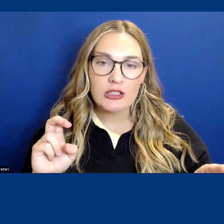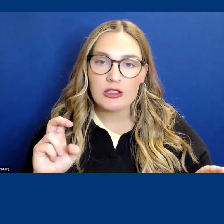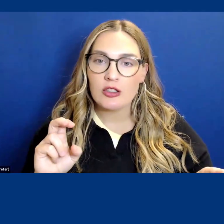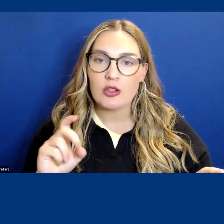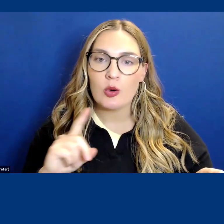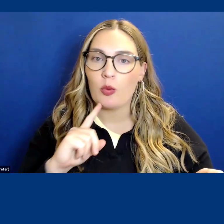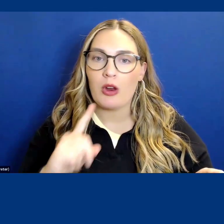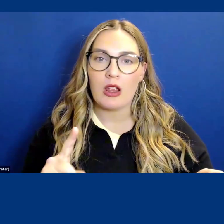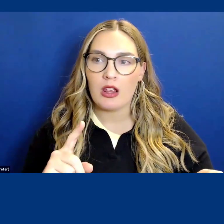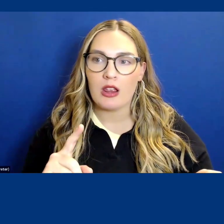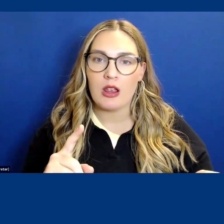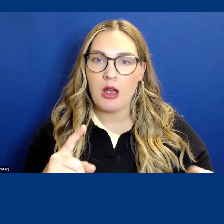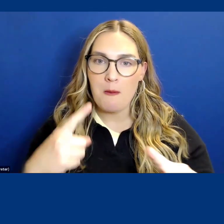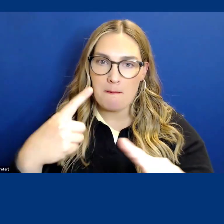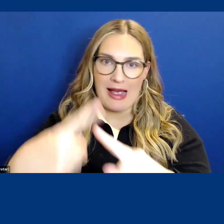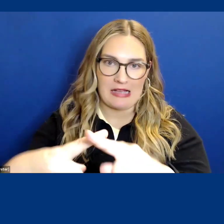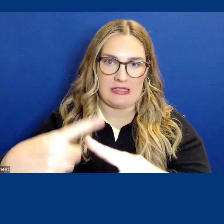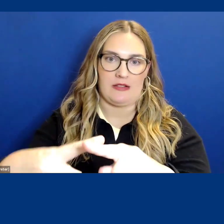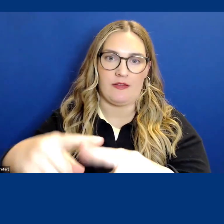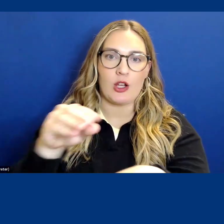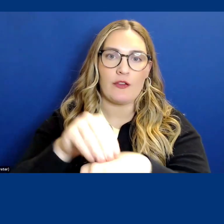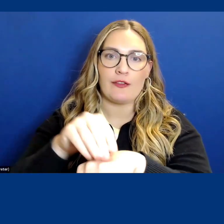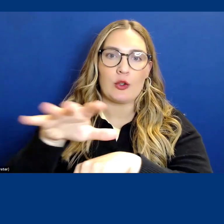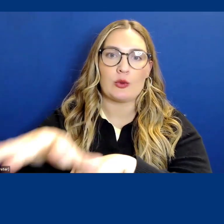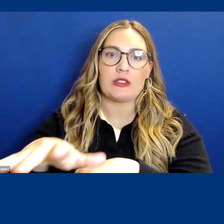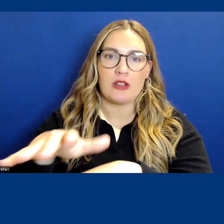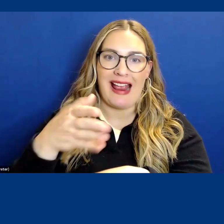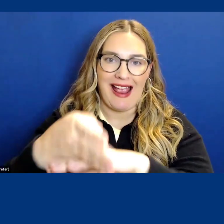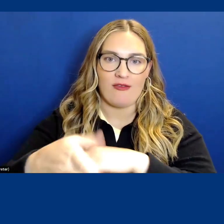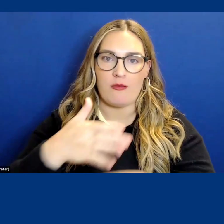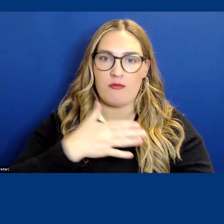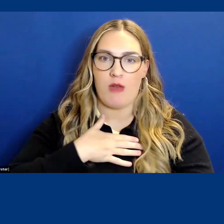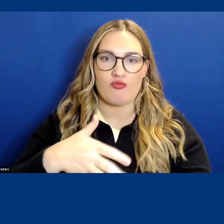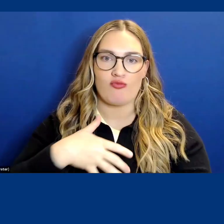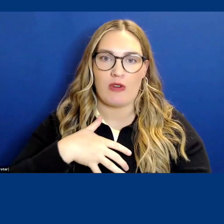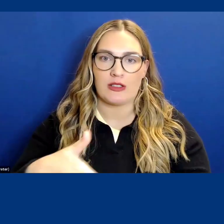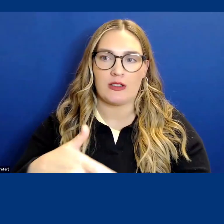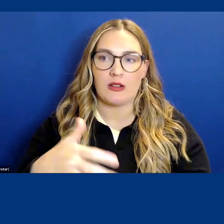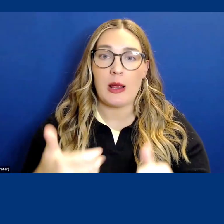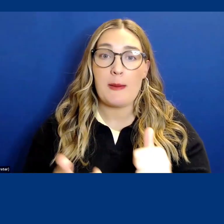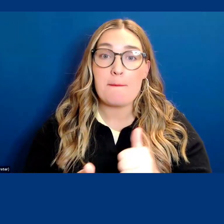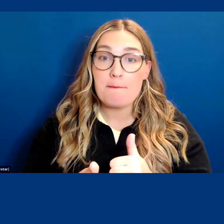influence after my pregnancy. Most people don't